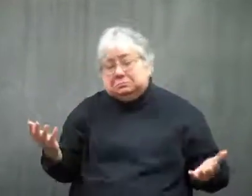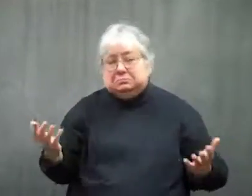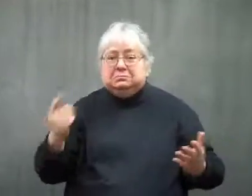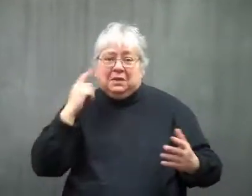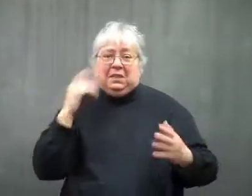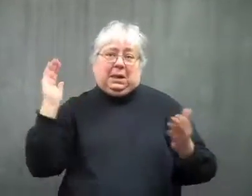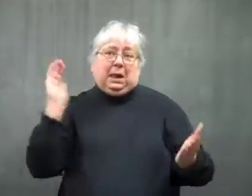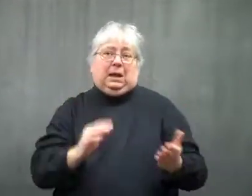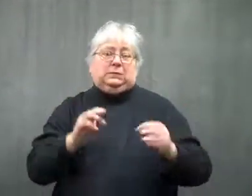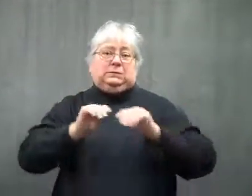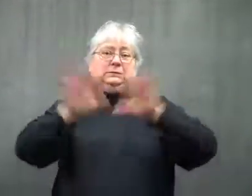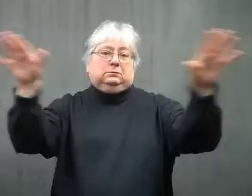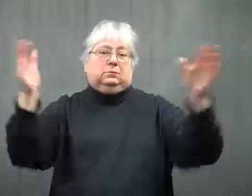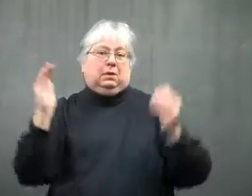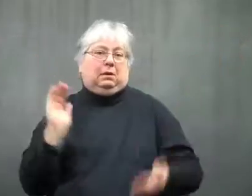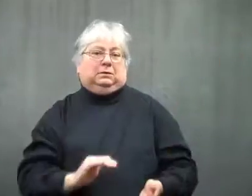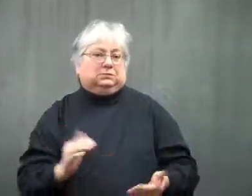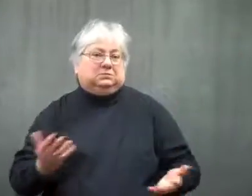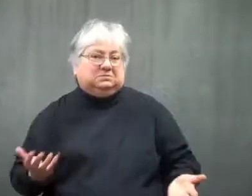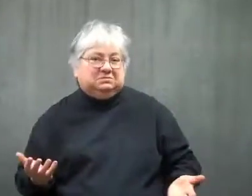So that reduced the amount of radiation exposure.